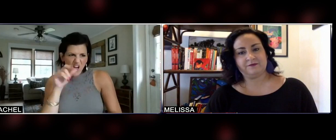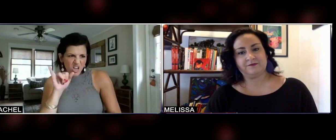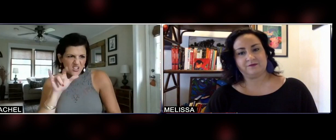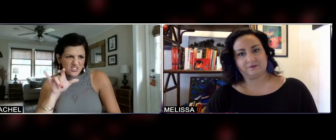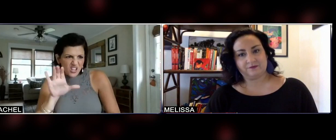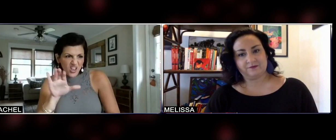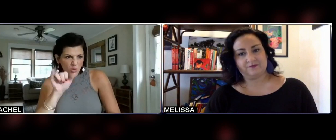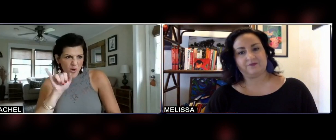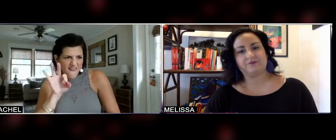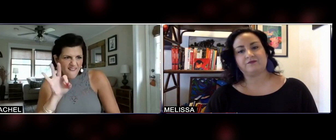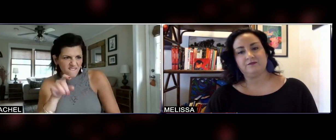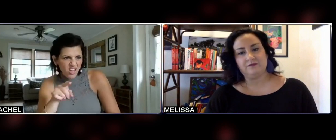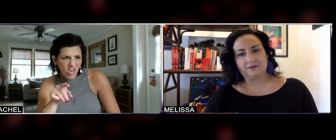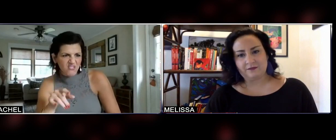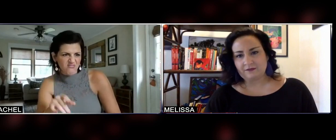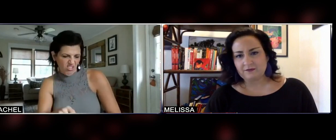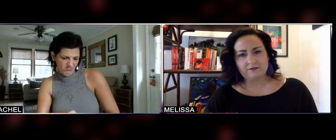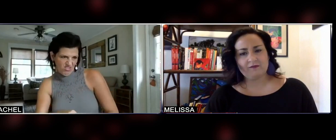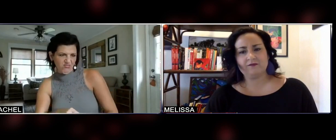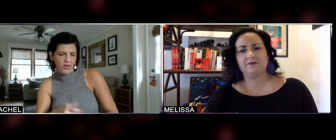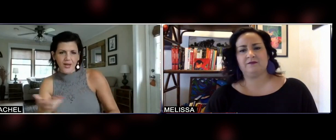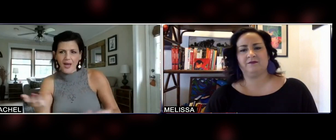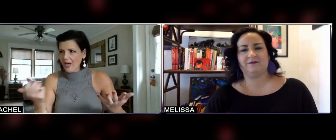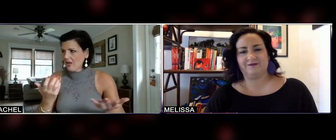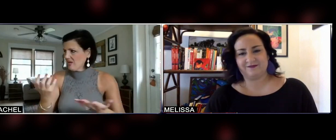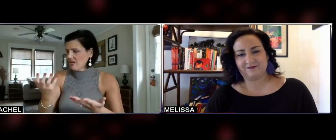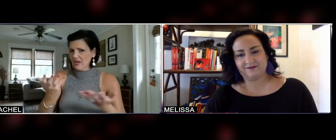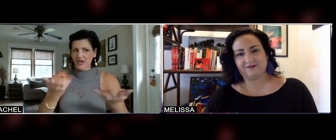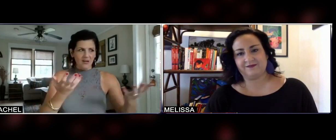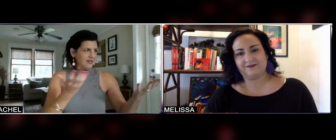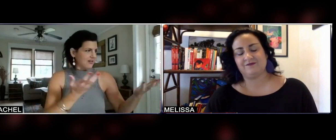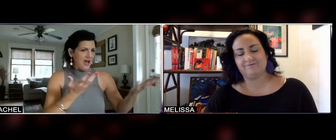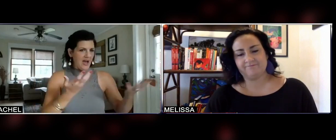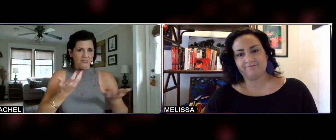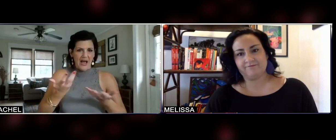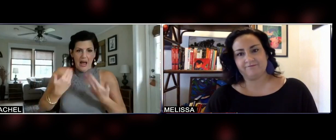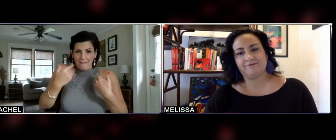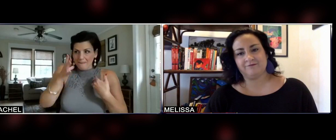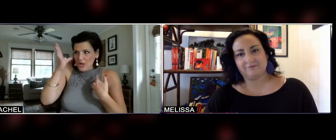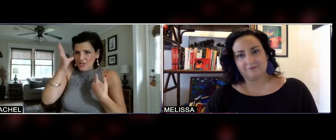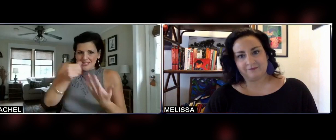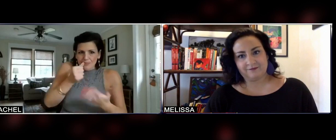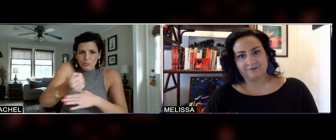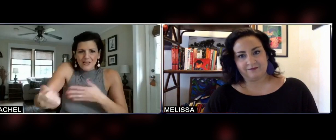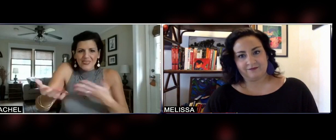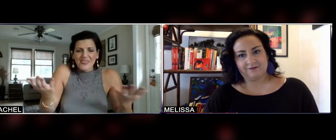Criticized for not having experienced YLC, EYF, and so on. I couldn't really help it - My parents didn't put me